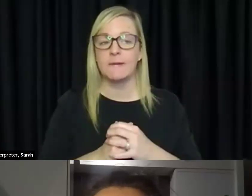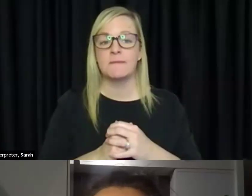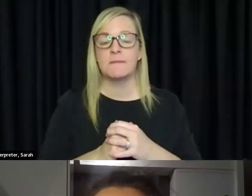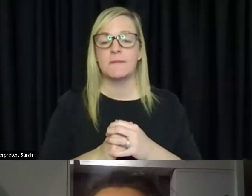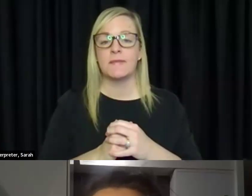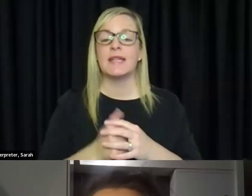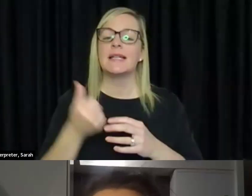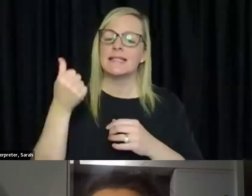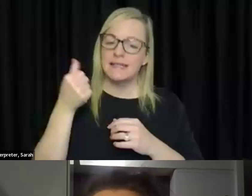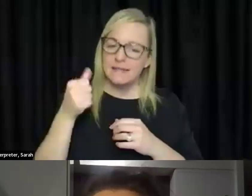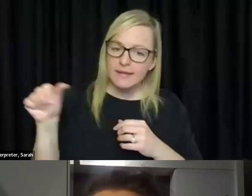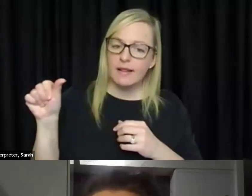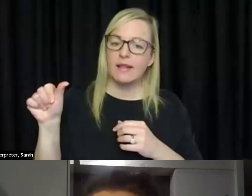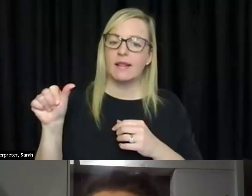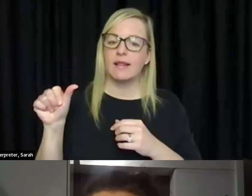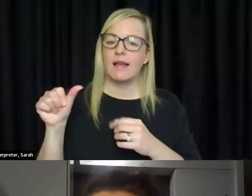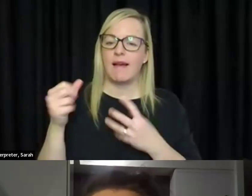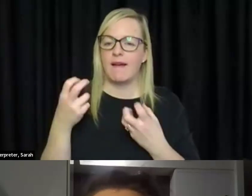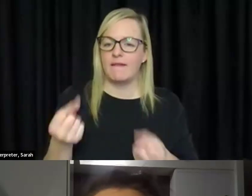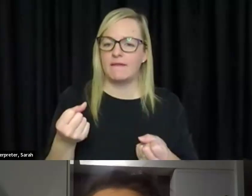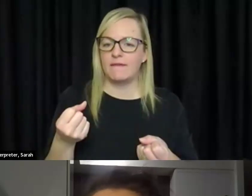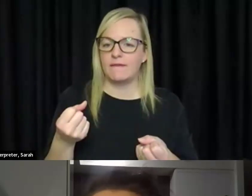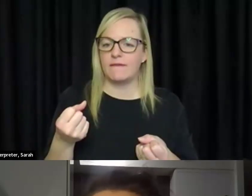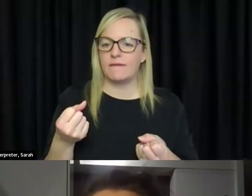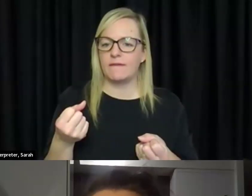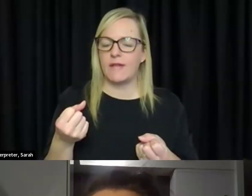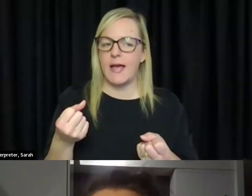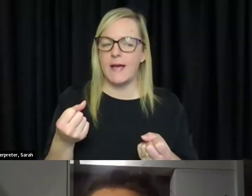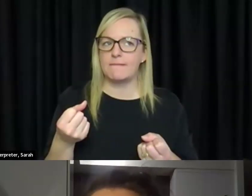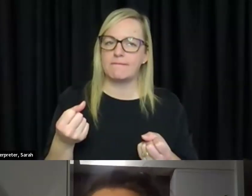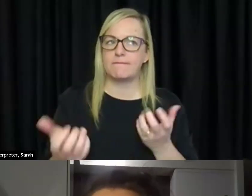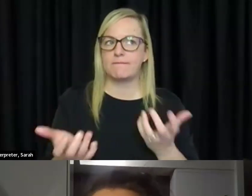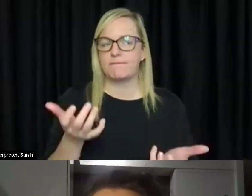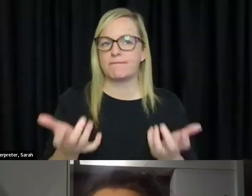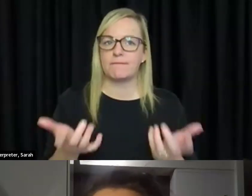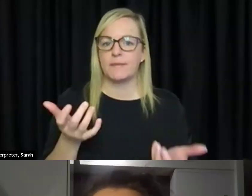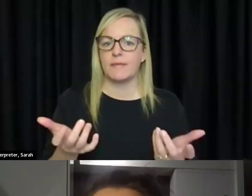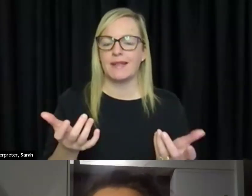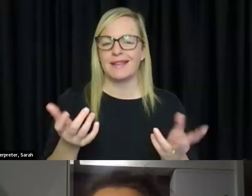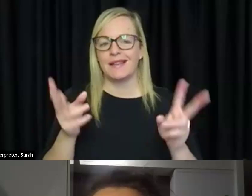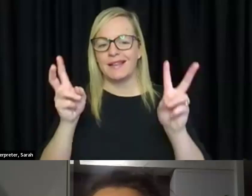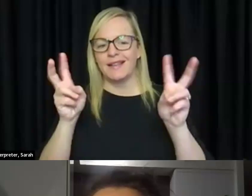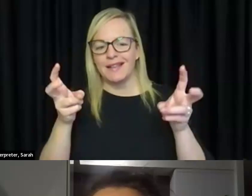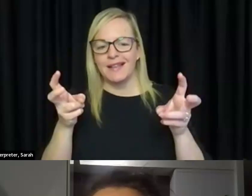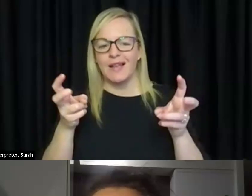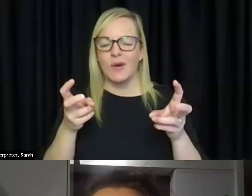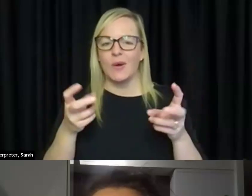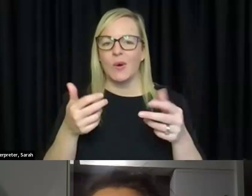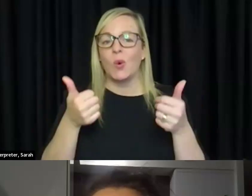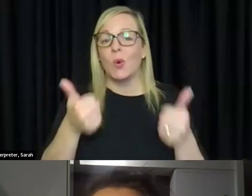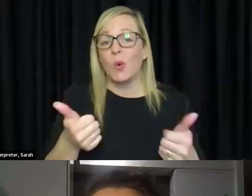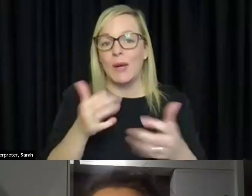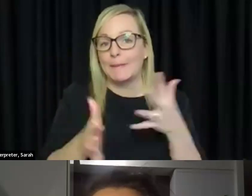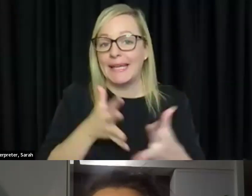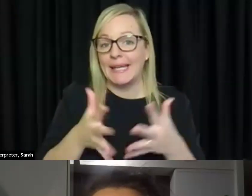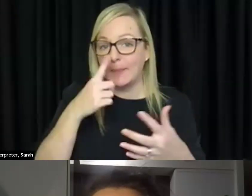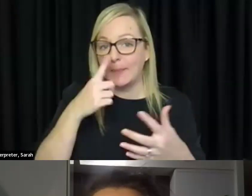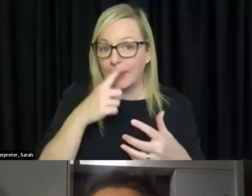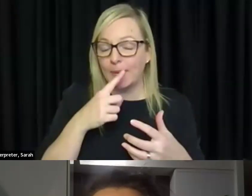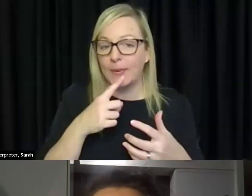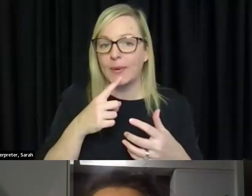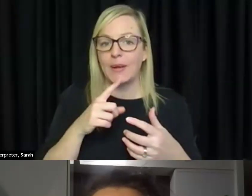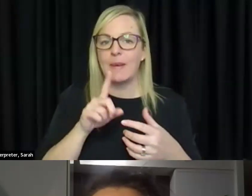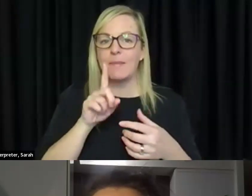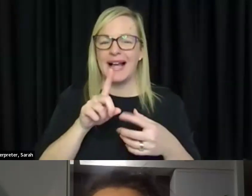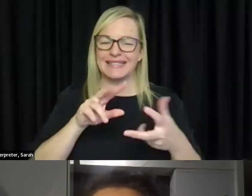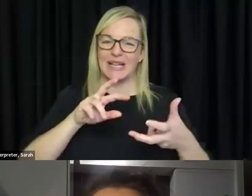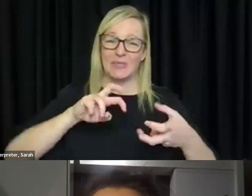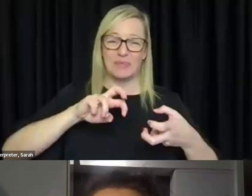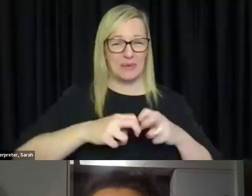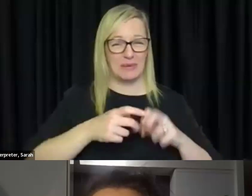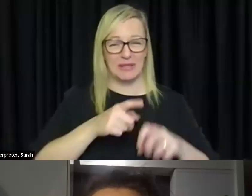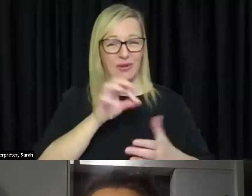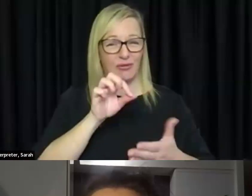some trends of kind of those like "Well meaning", but problematic representations of disability.